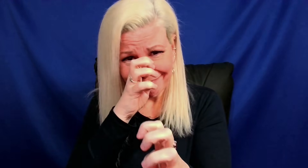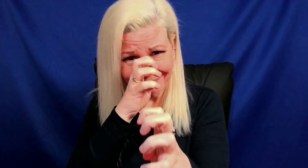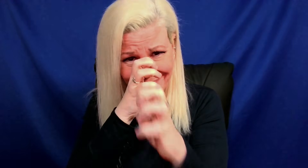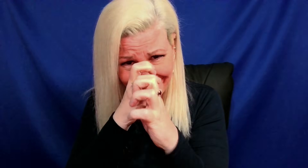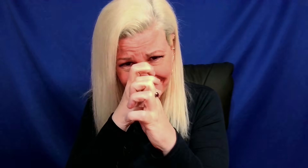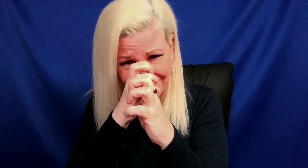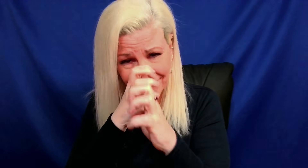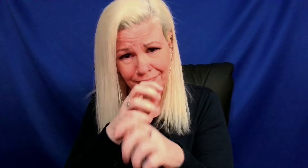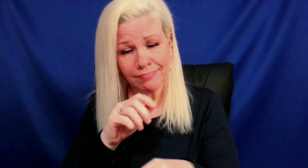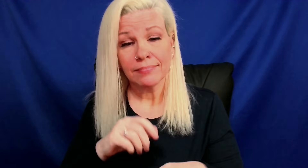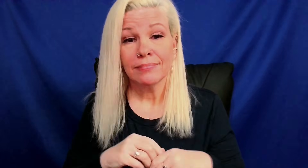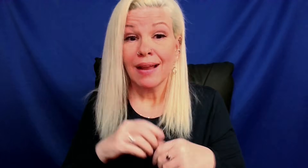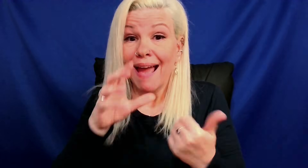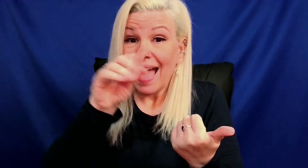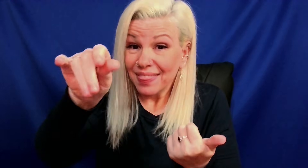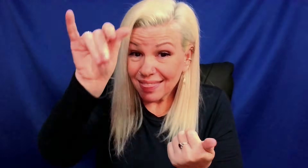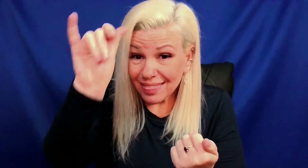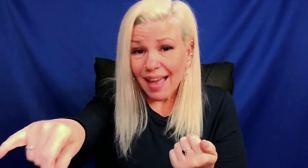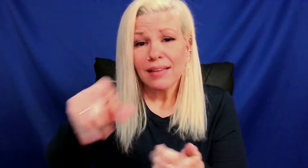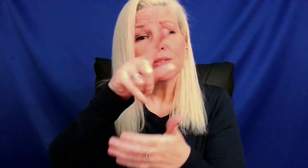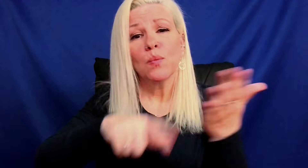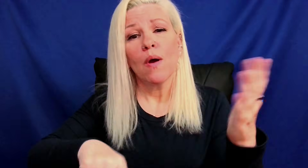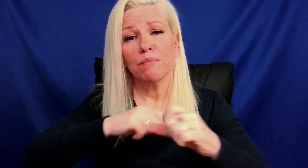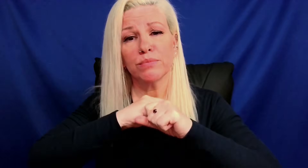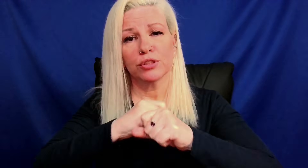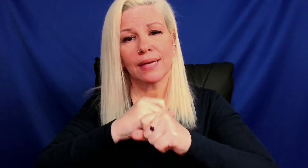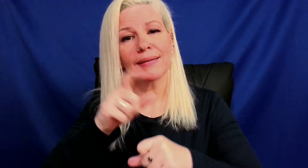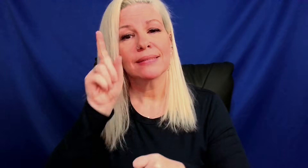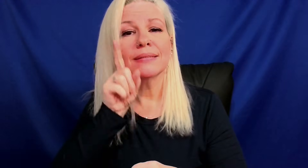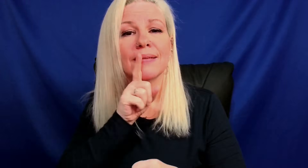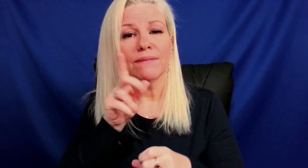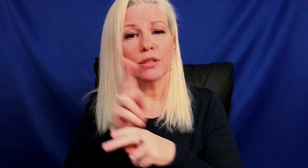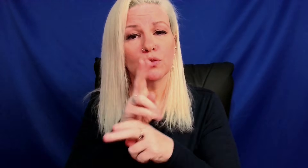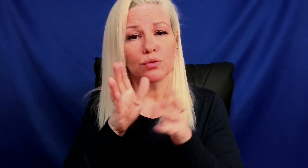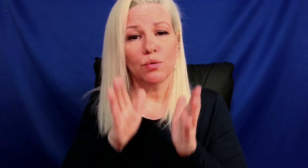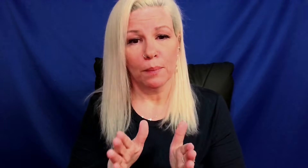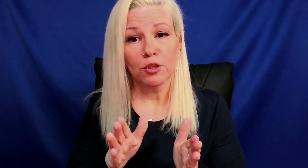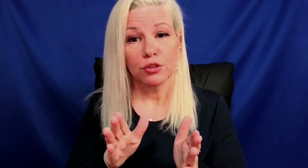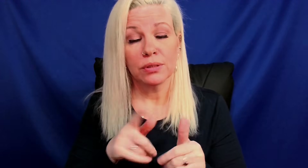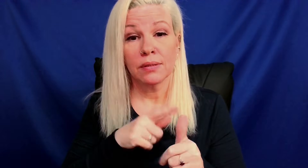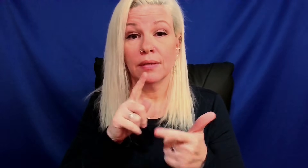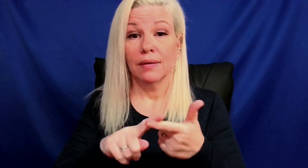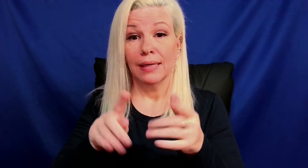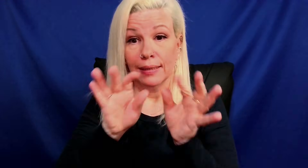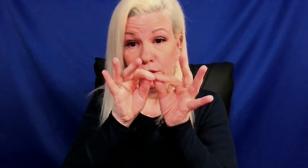And that's what protects Deaf consumers, interpreters, and the profession as a whole.